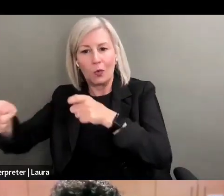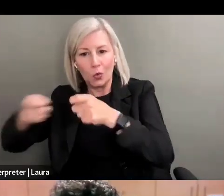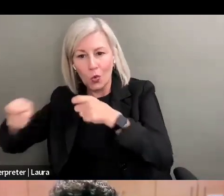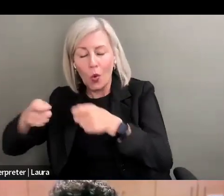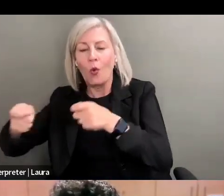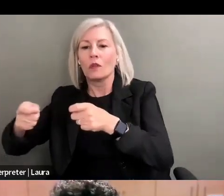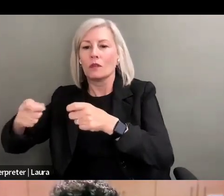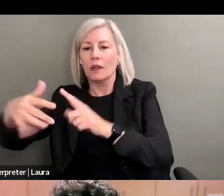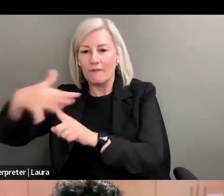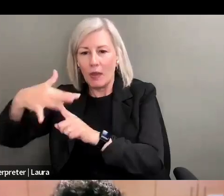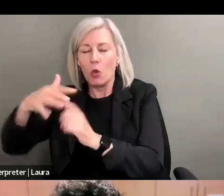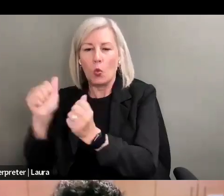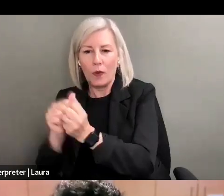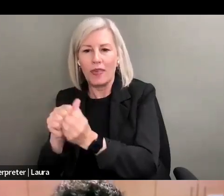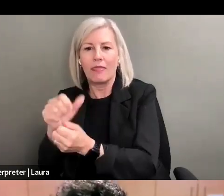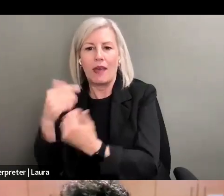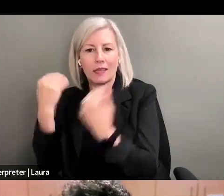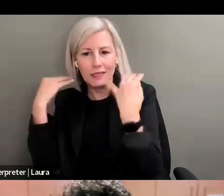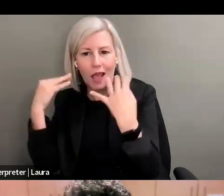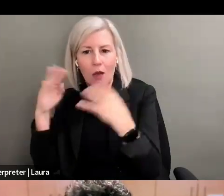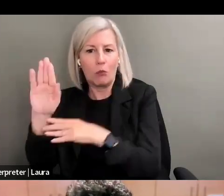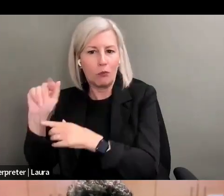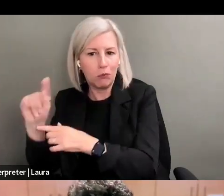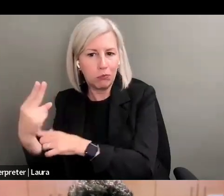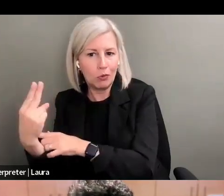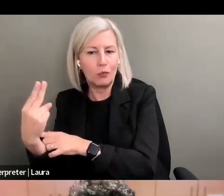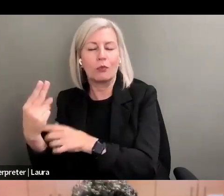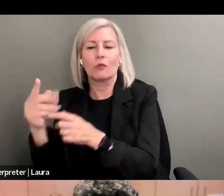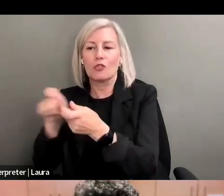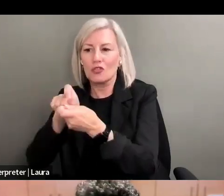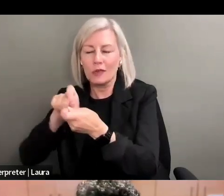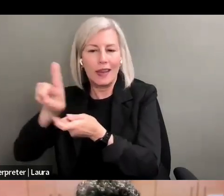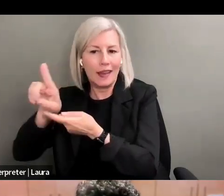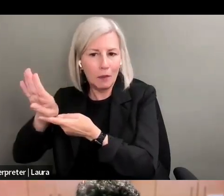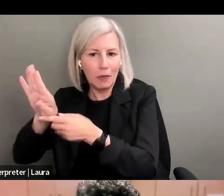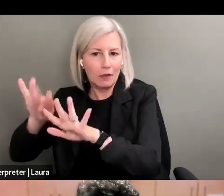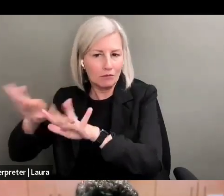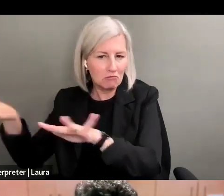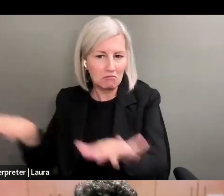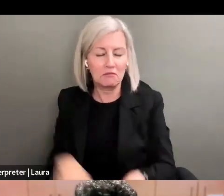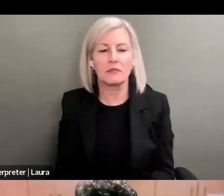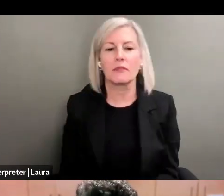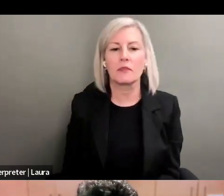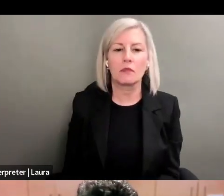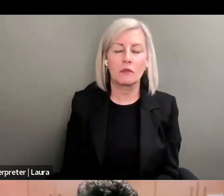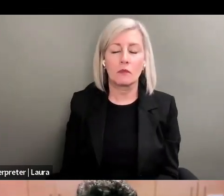booth with a calibrated stimulus to a certain decibel level. Like I said, this term really